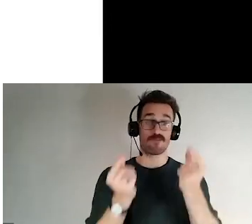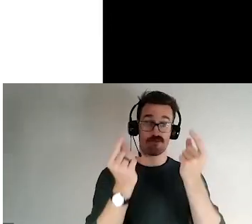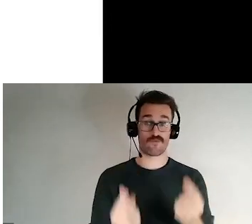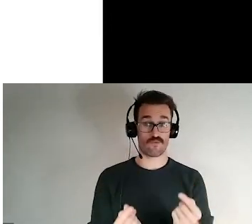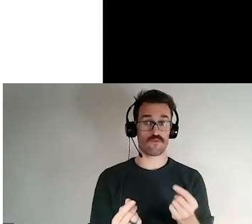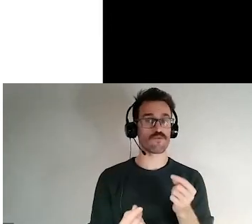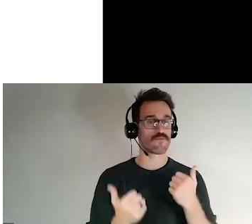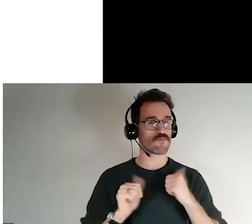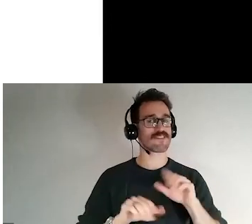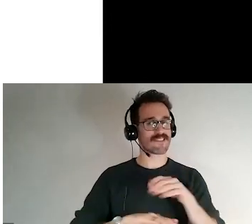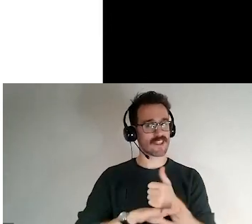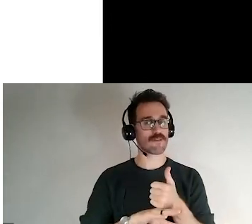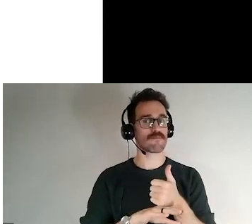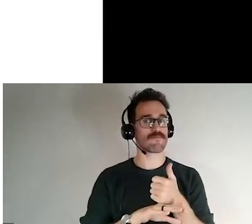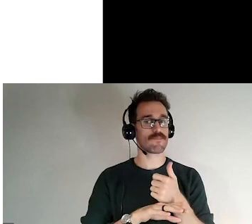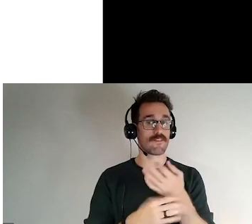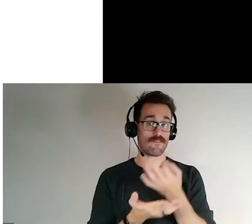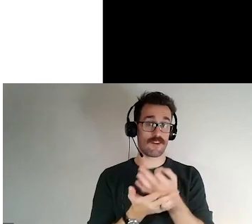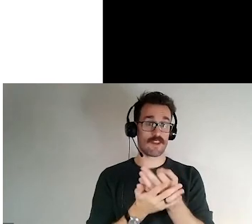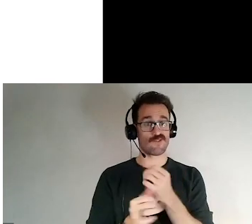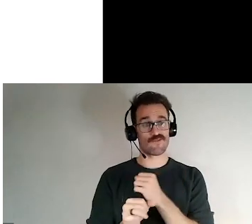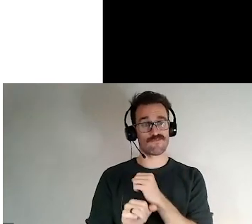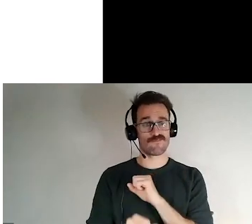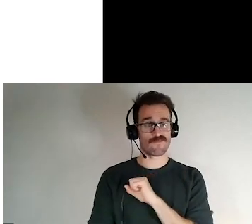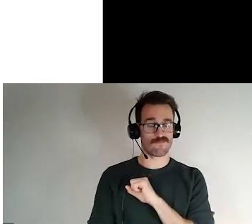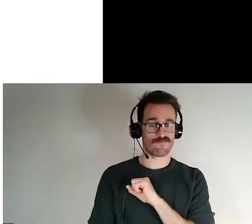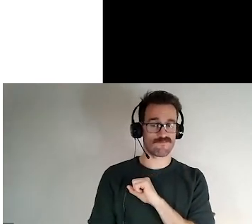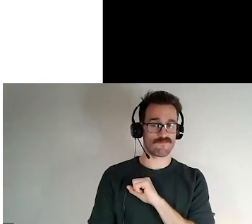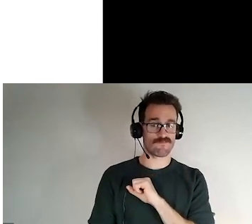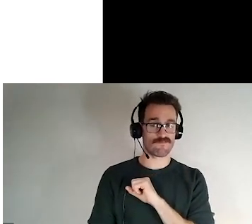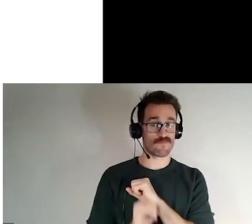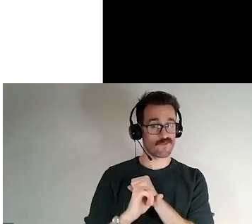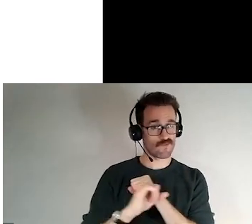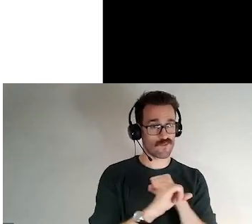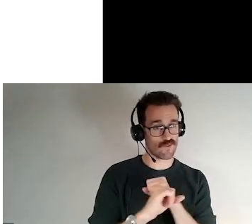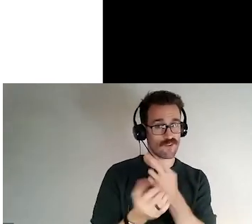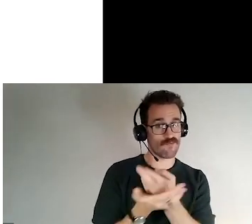security resource guide which is intended for people who are unemployed, underemployed or